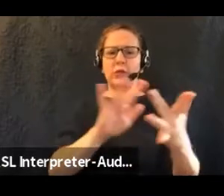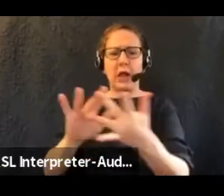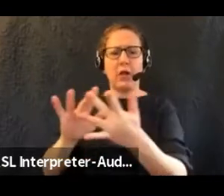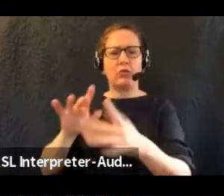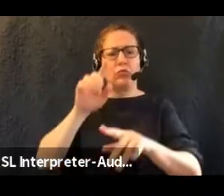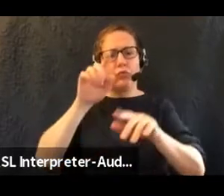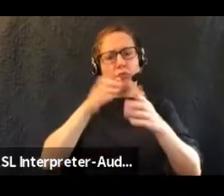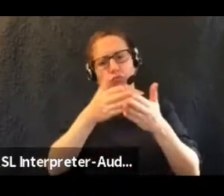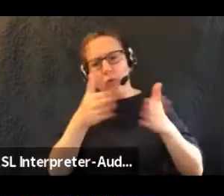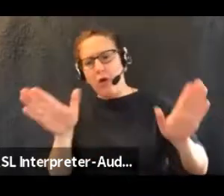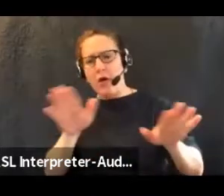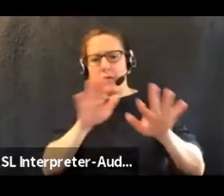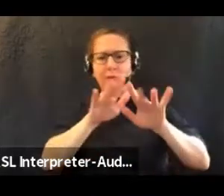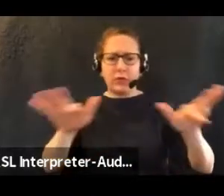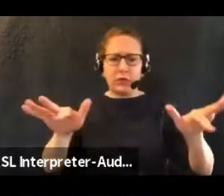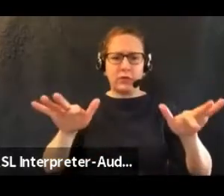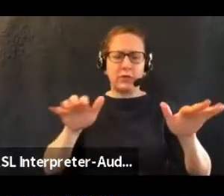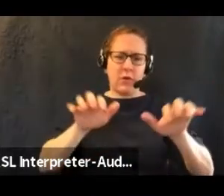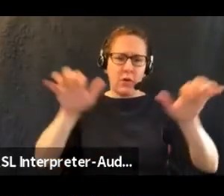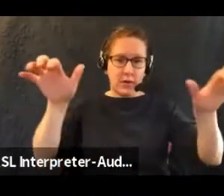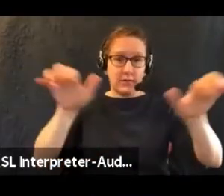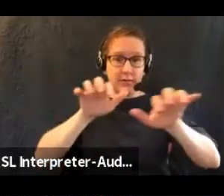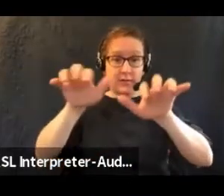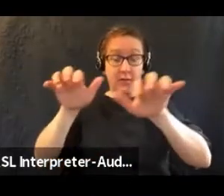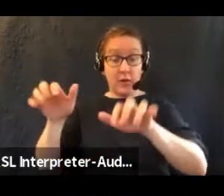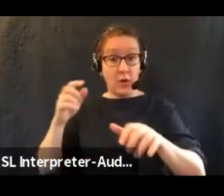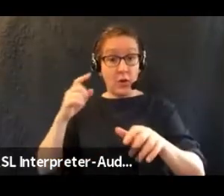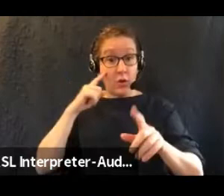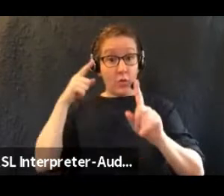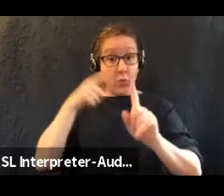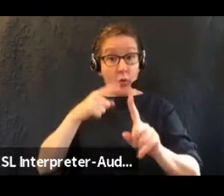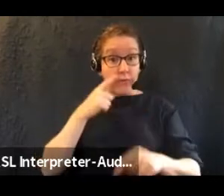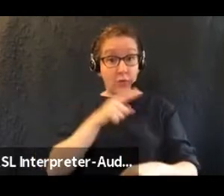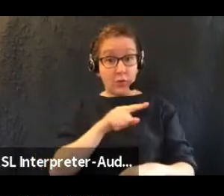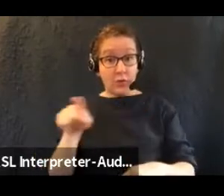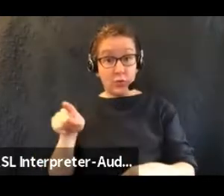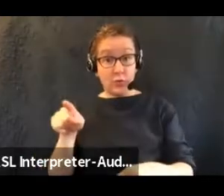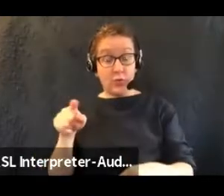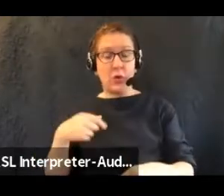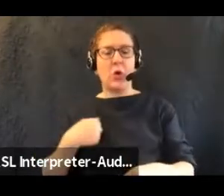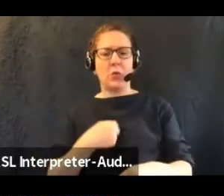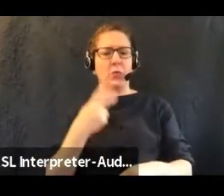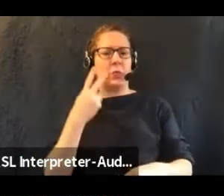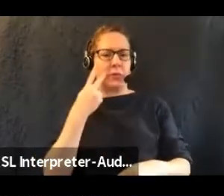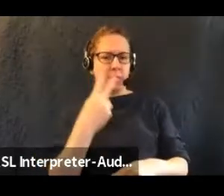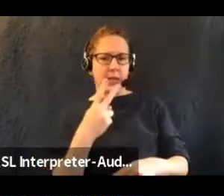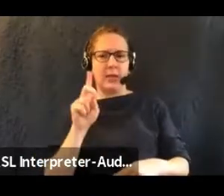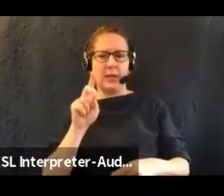but the point of that I think for all of you is that we see disability as part of diversity,